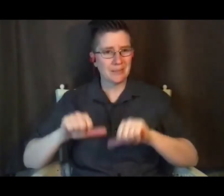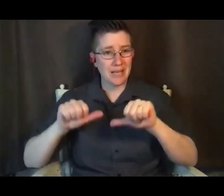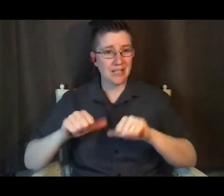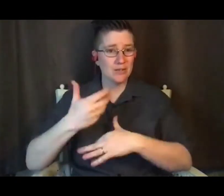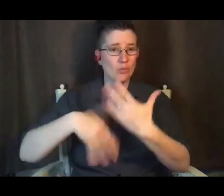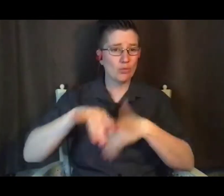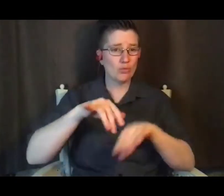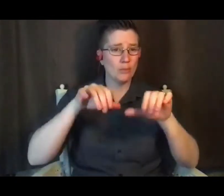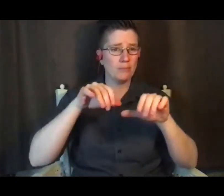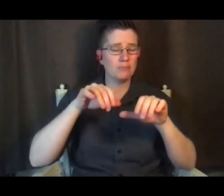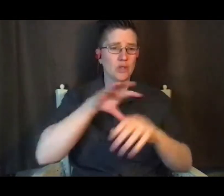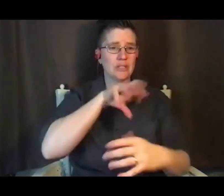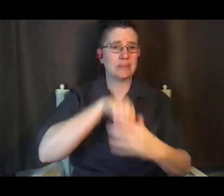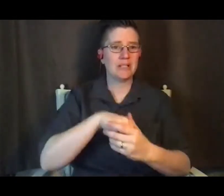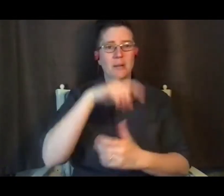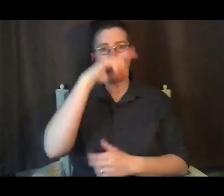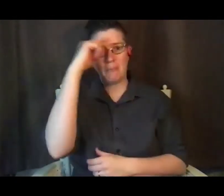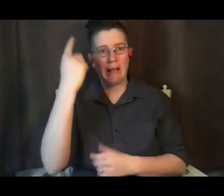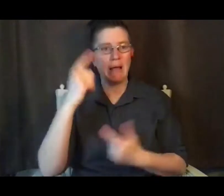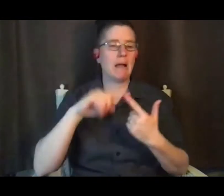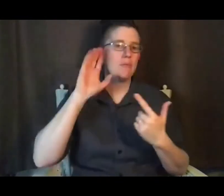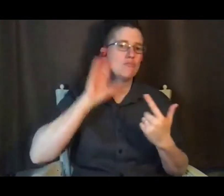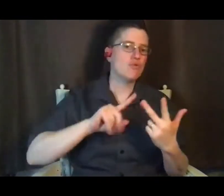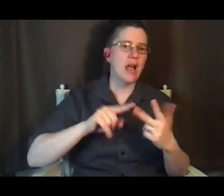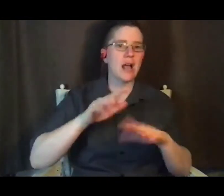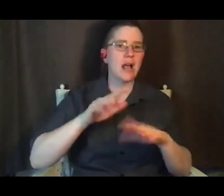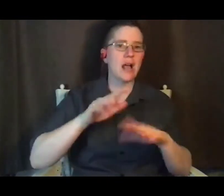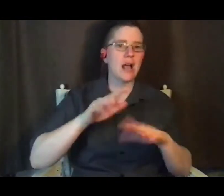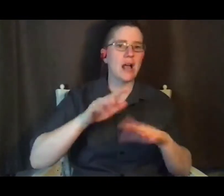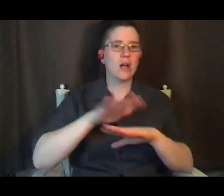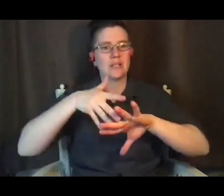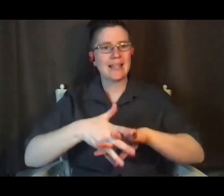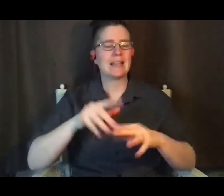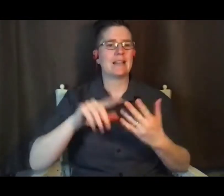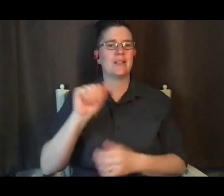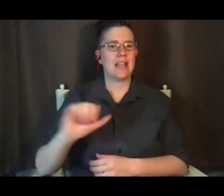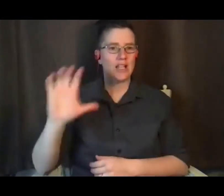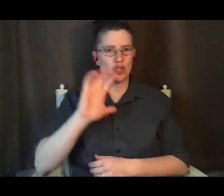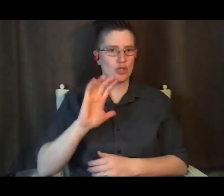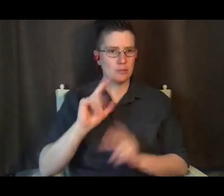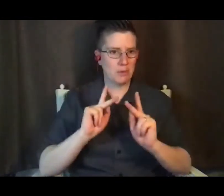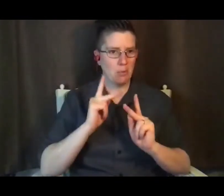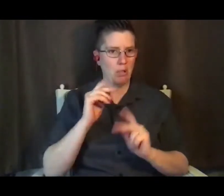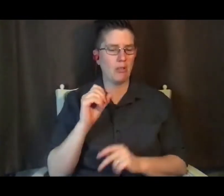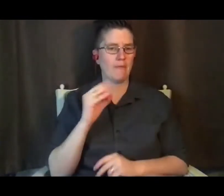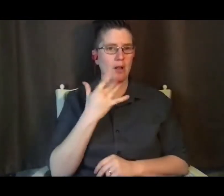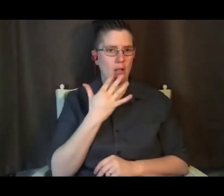of black brown native asian and other people of color of people who are immigrating of people of